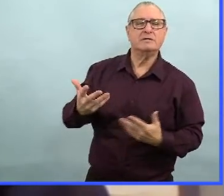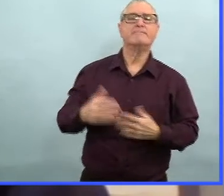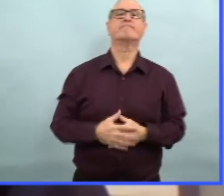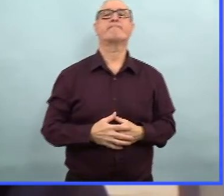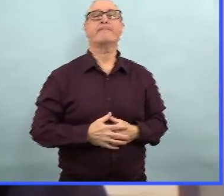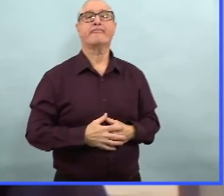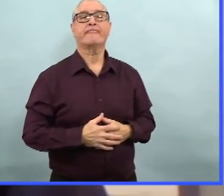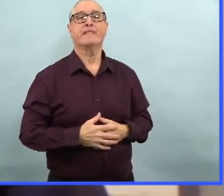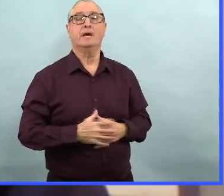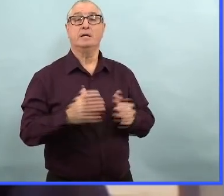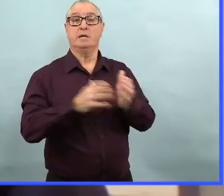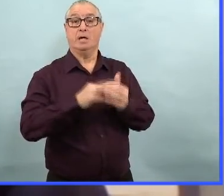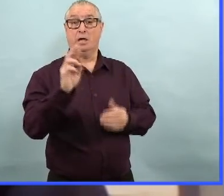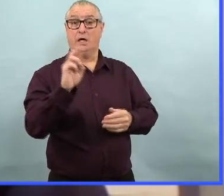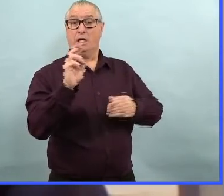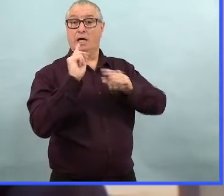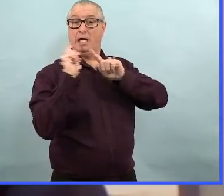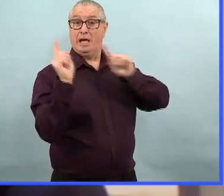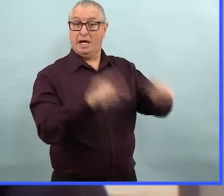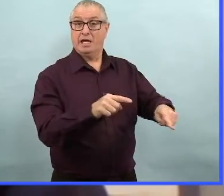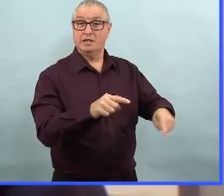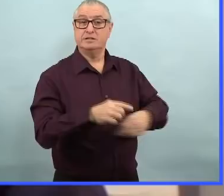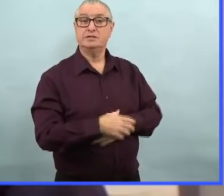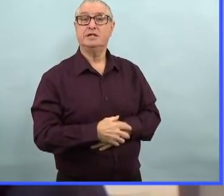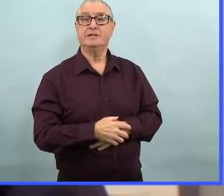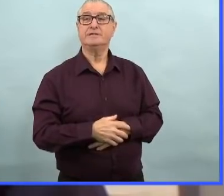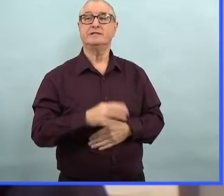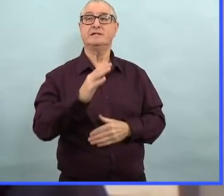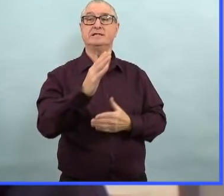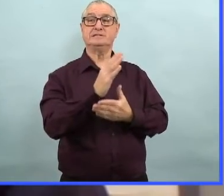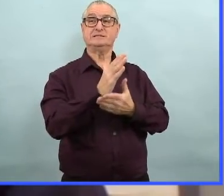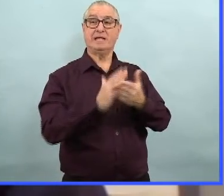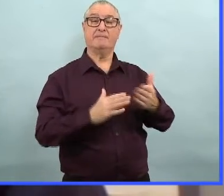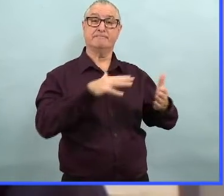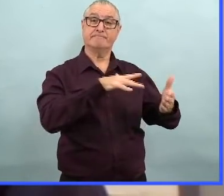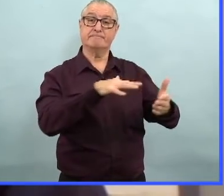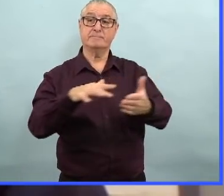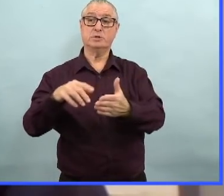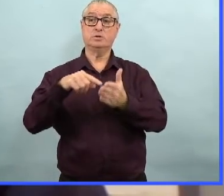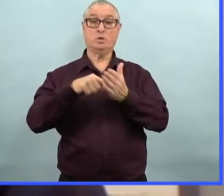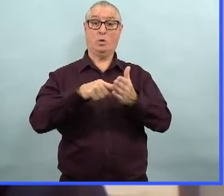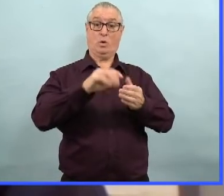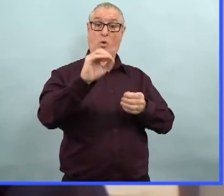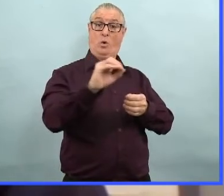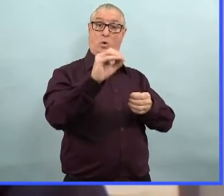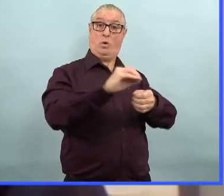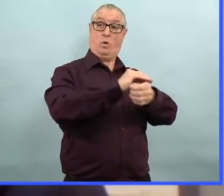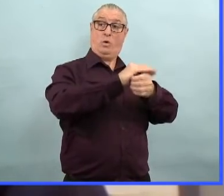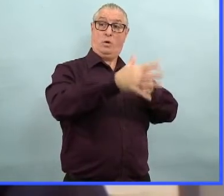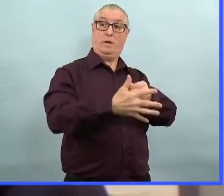it's probably less severe but but we can't rely on that just because of those sheer numbers so